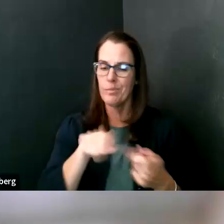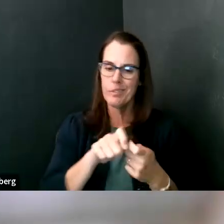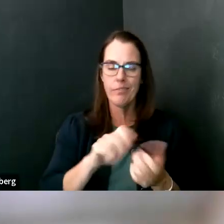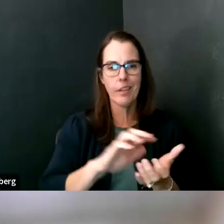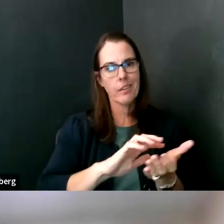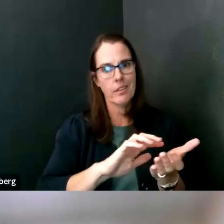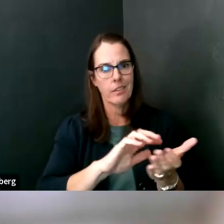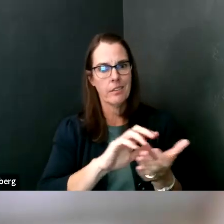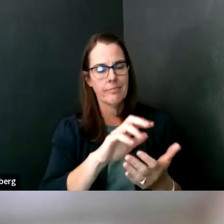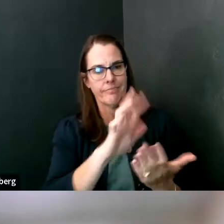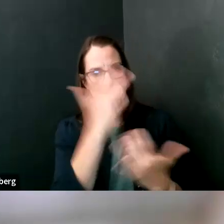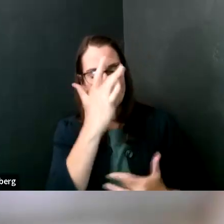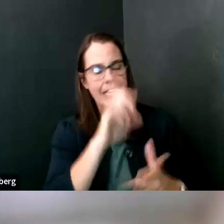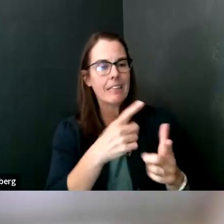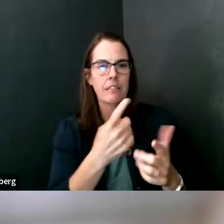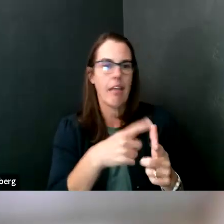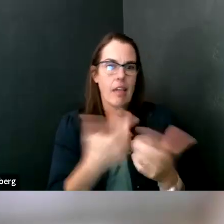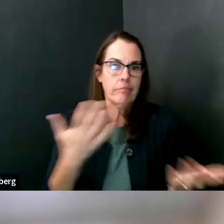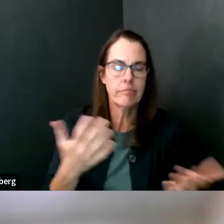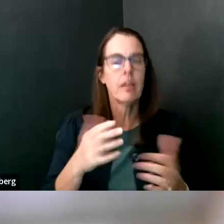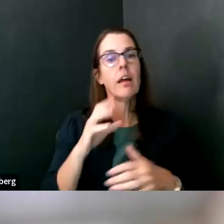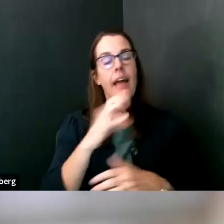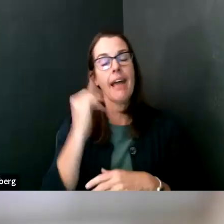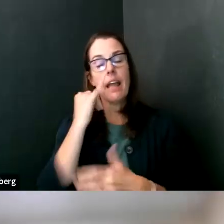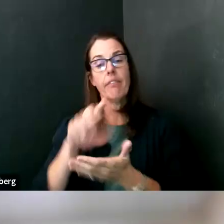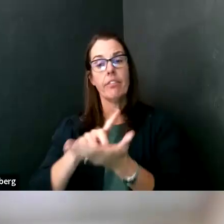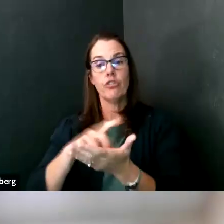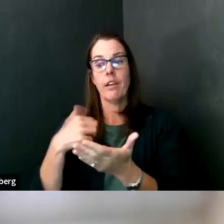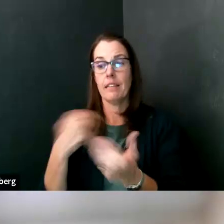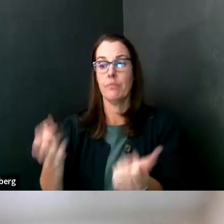don't cover that ground or when a drug treats multiple commonly occurring comorbidities and